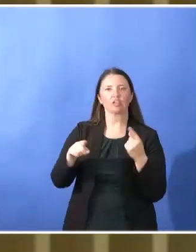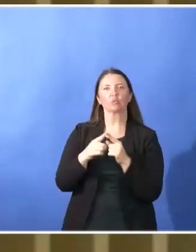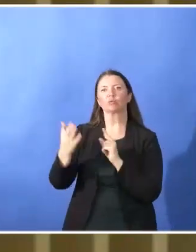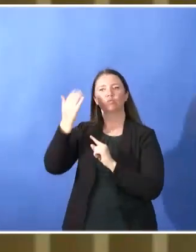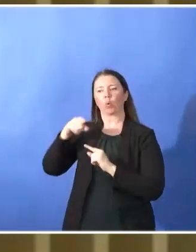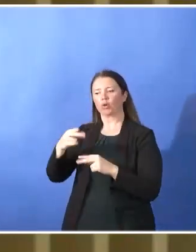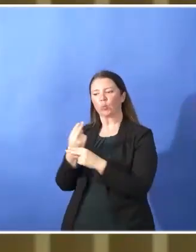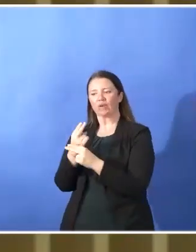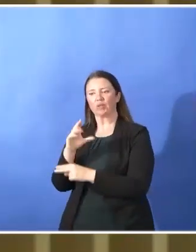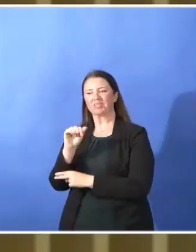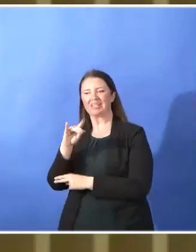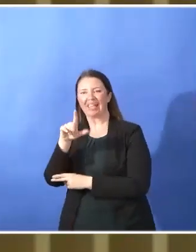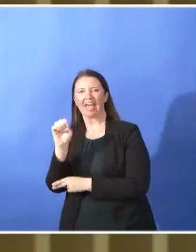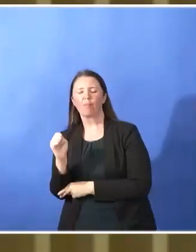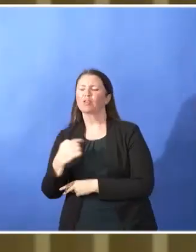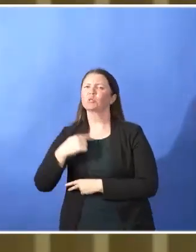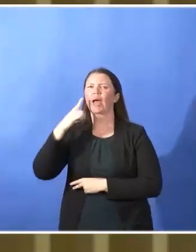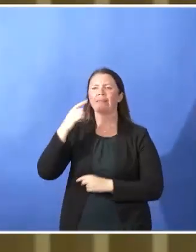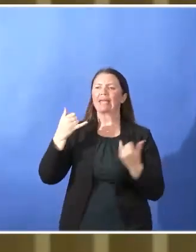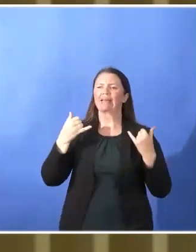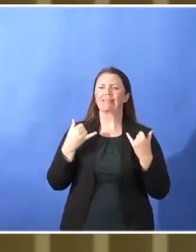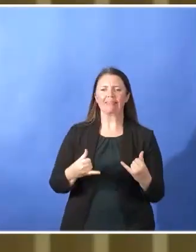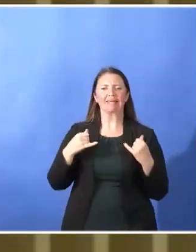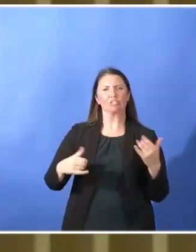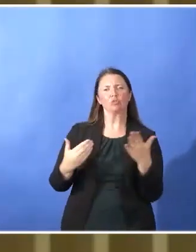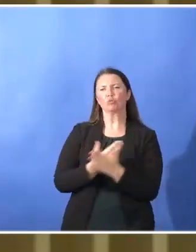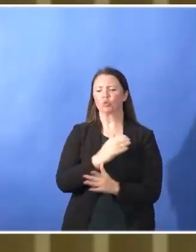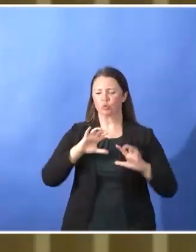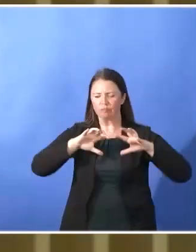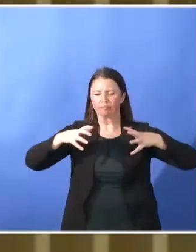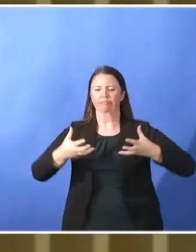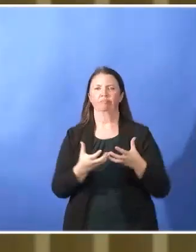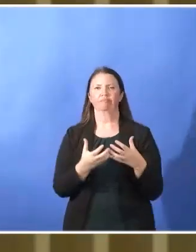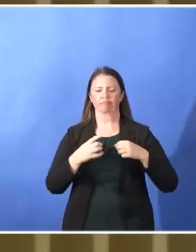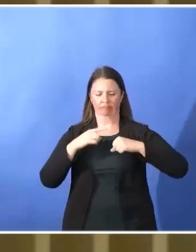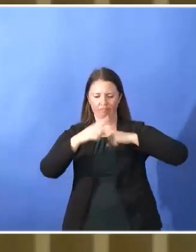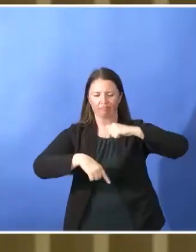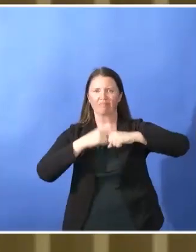PART OF THAT COMPETITIVE LANDSCAPE. THERE IS CHALLENGES.